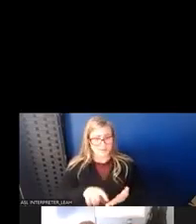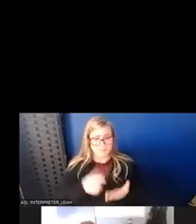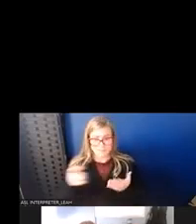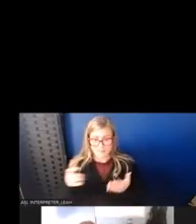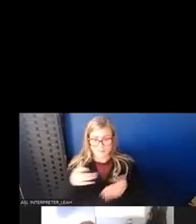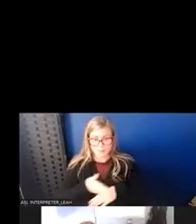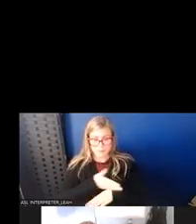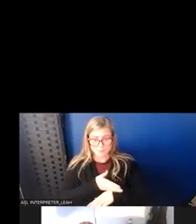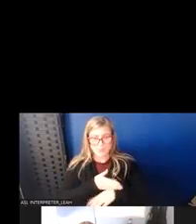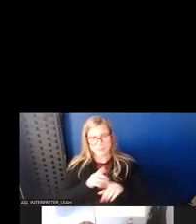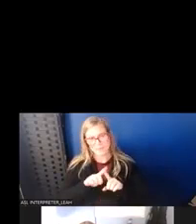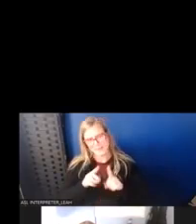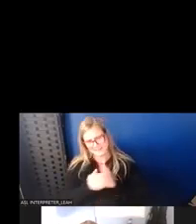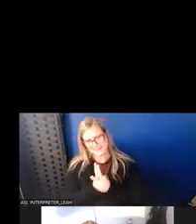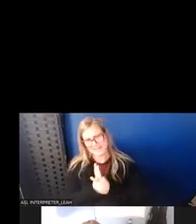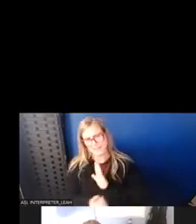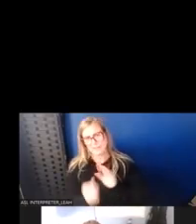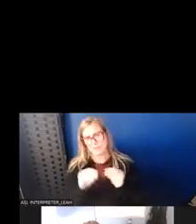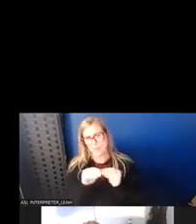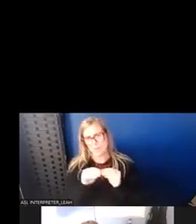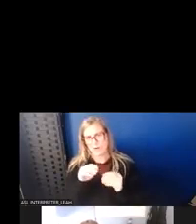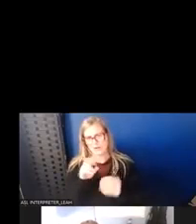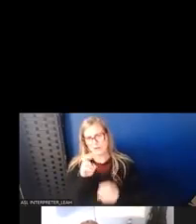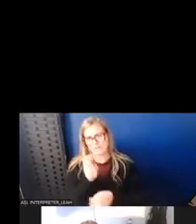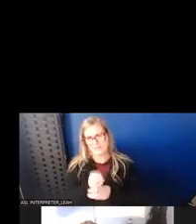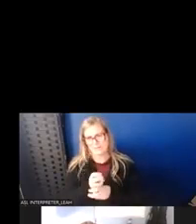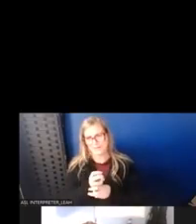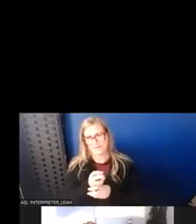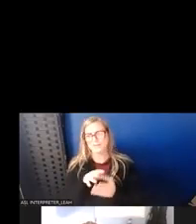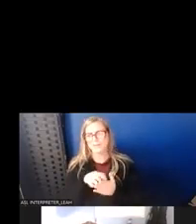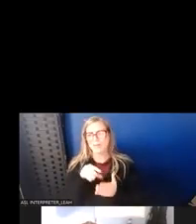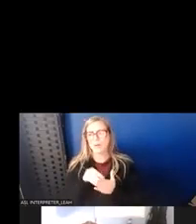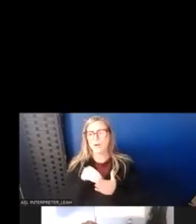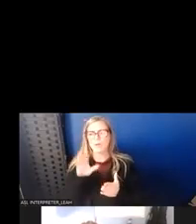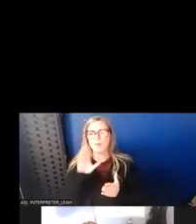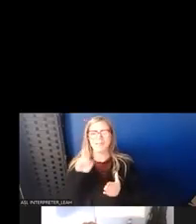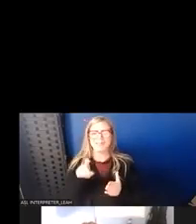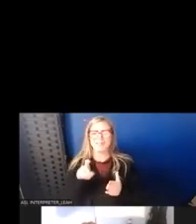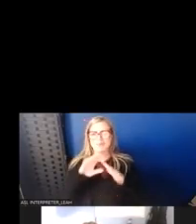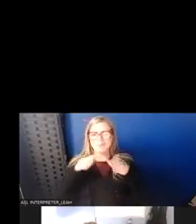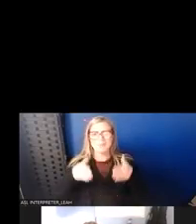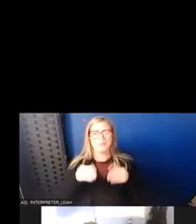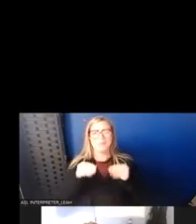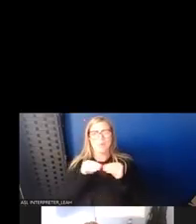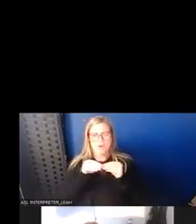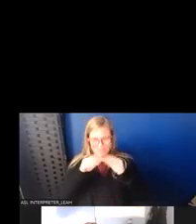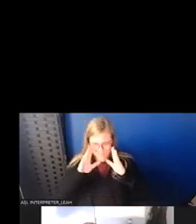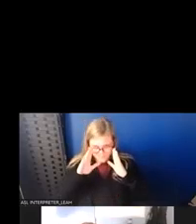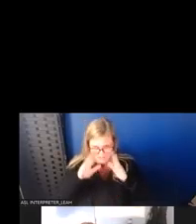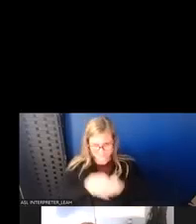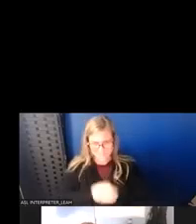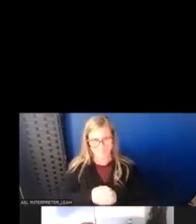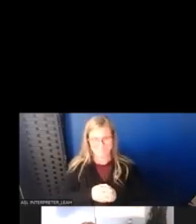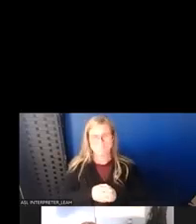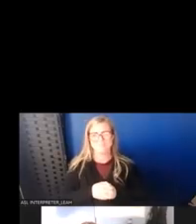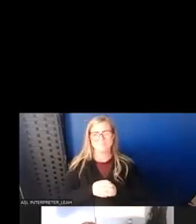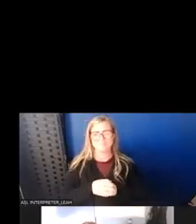are slightly more difficult to learn, so we will have to pay a little bit more attention to that in the future.